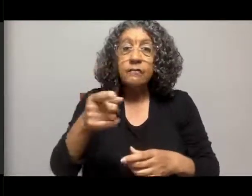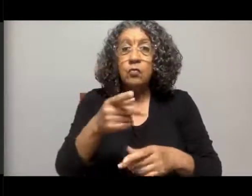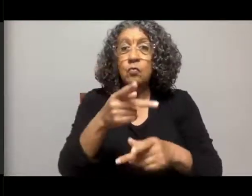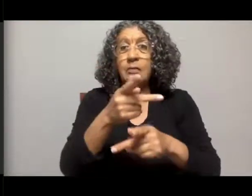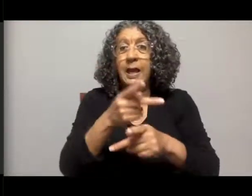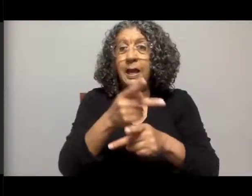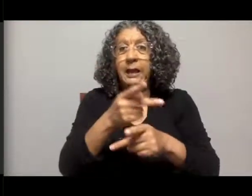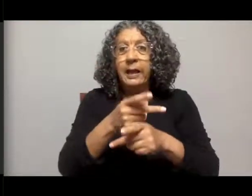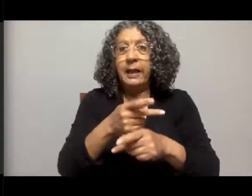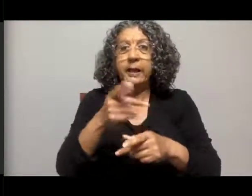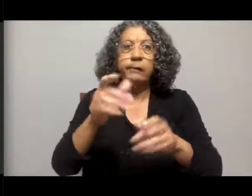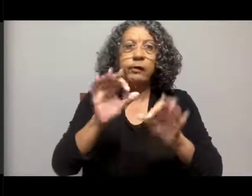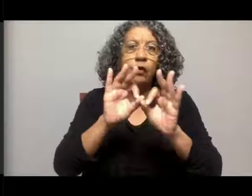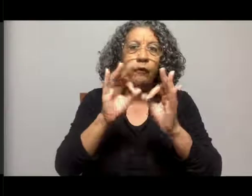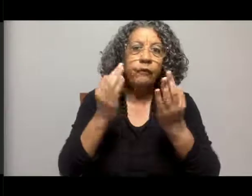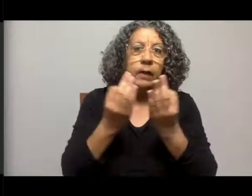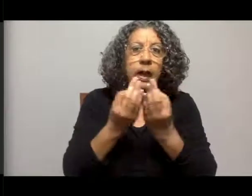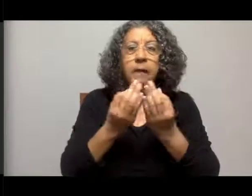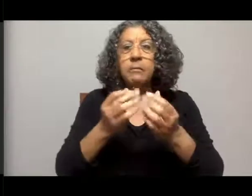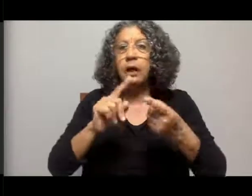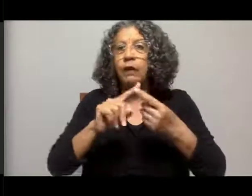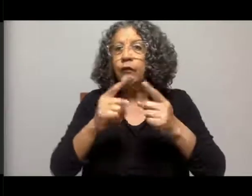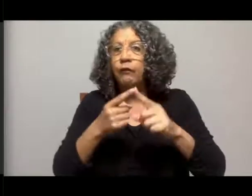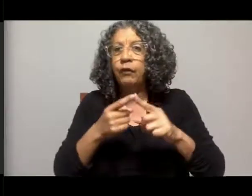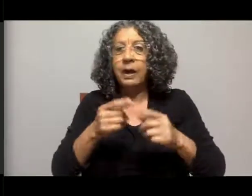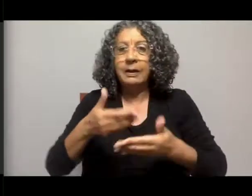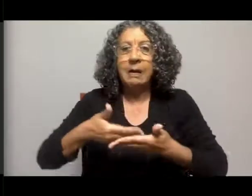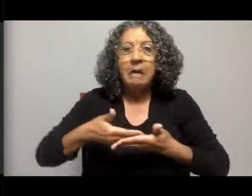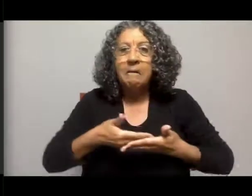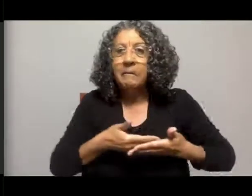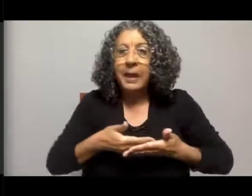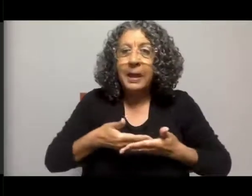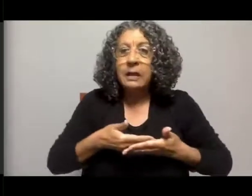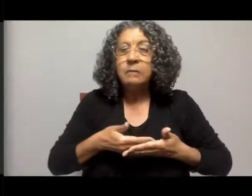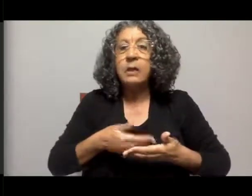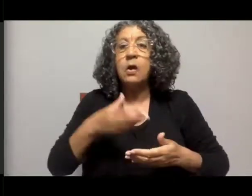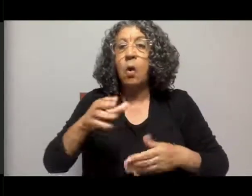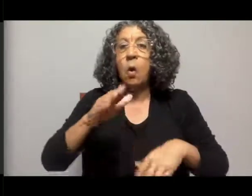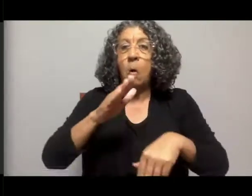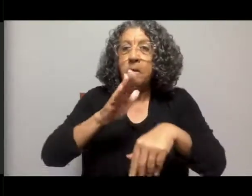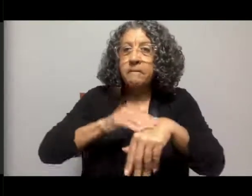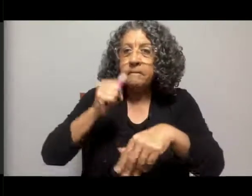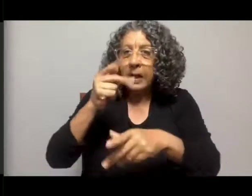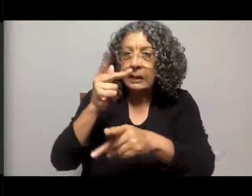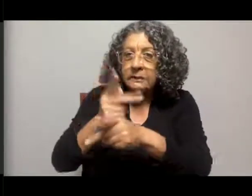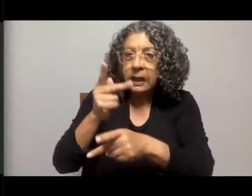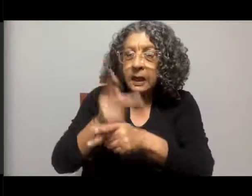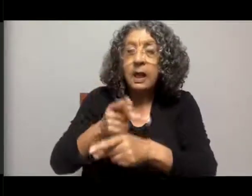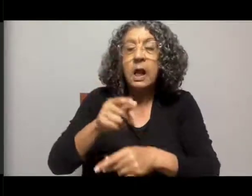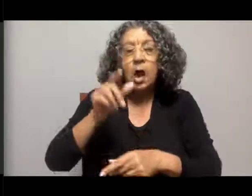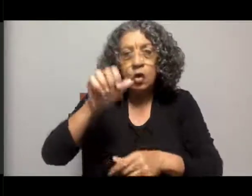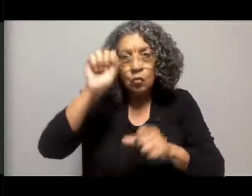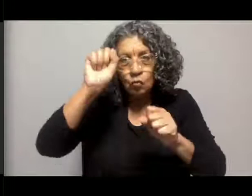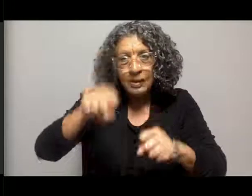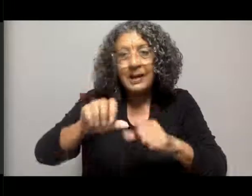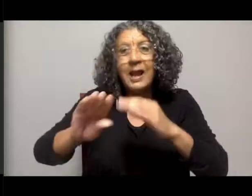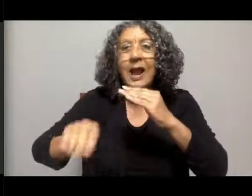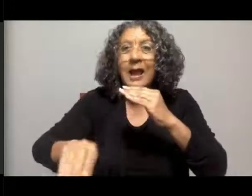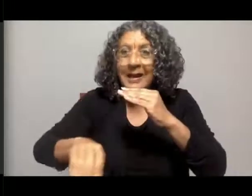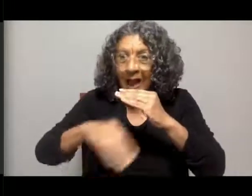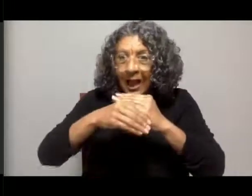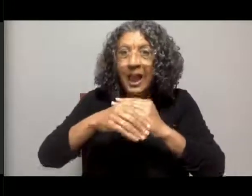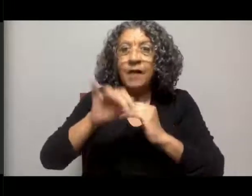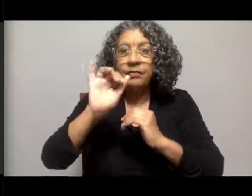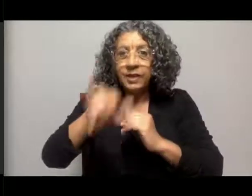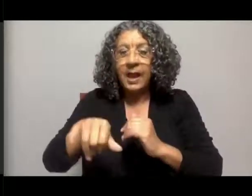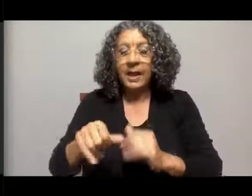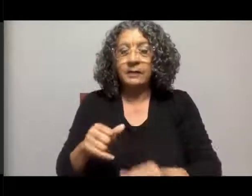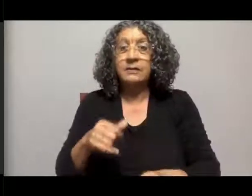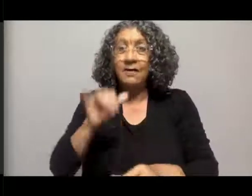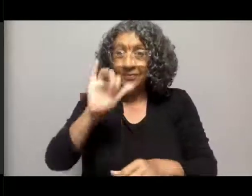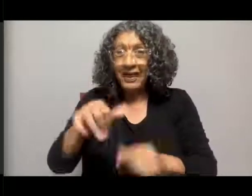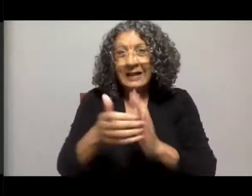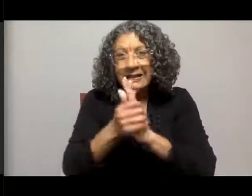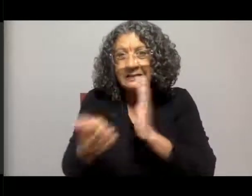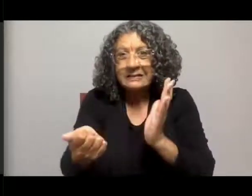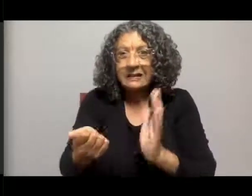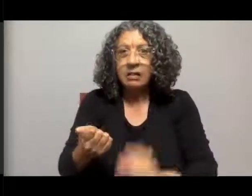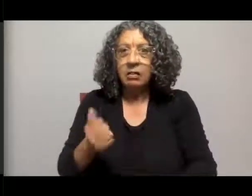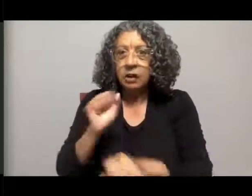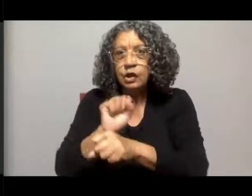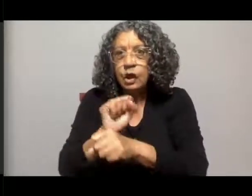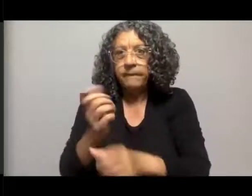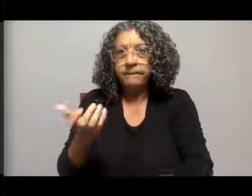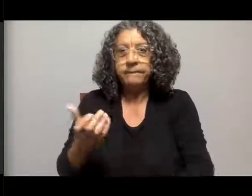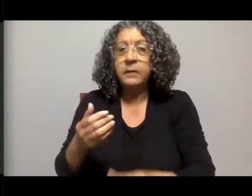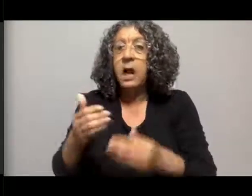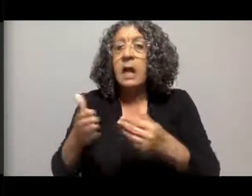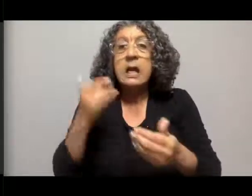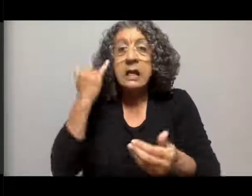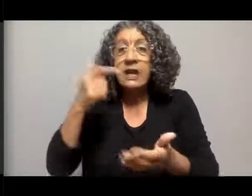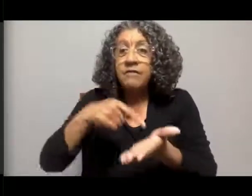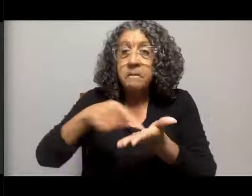If you take care of your family or friend's pets or children you could add that. That's a skill